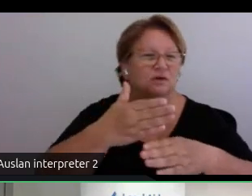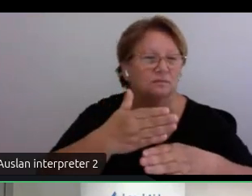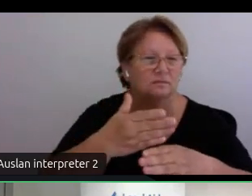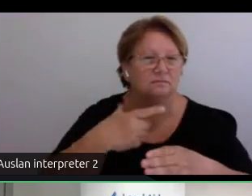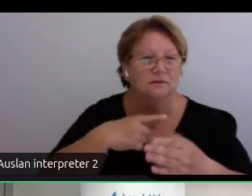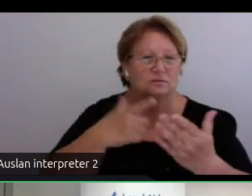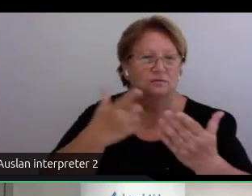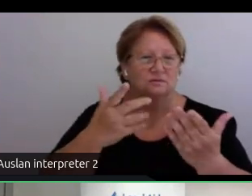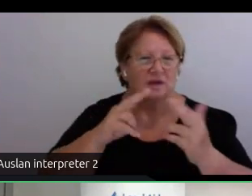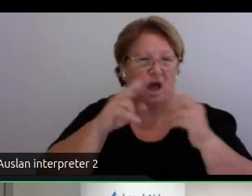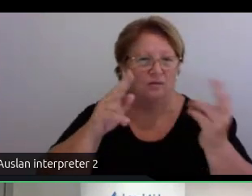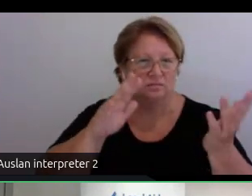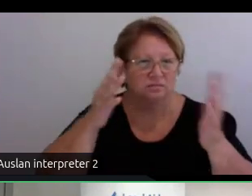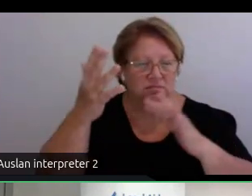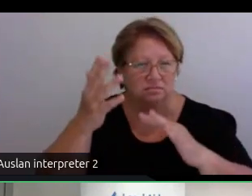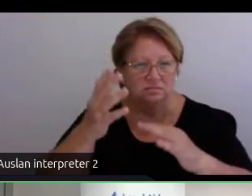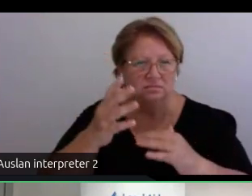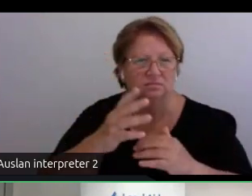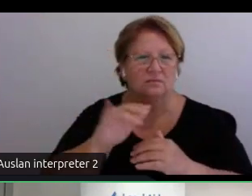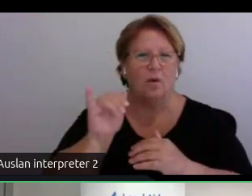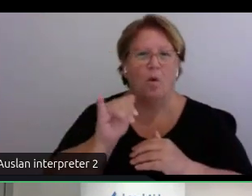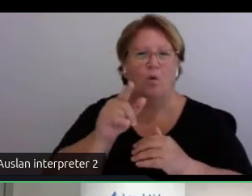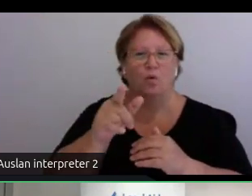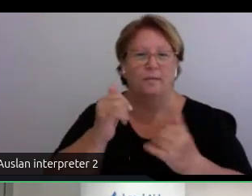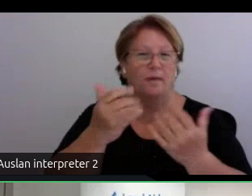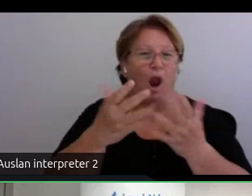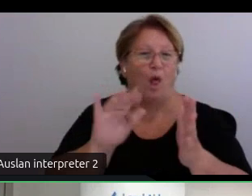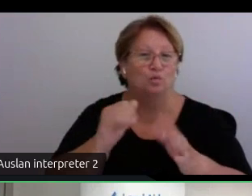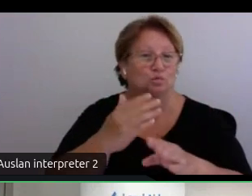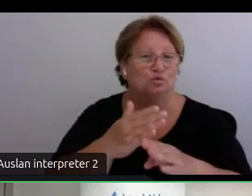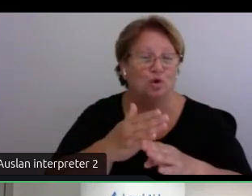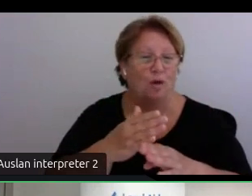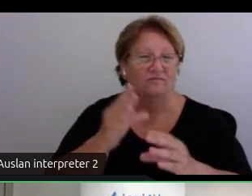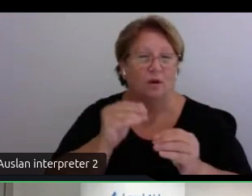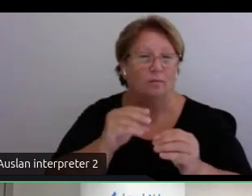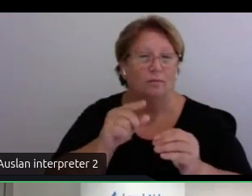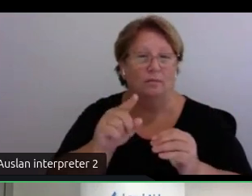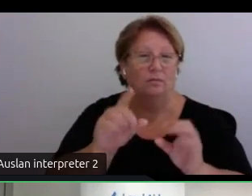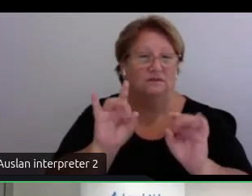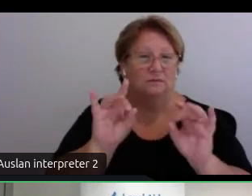issue that comes up or if you've lost your job you might need to go on to a jobseeker or a Centrelink